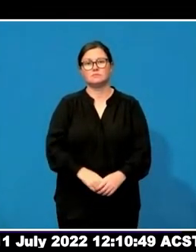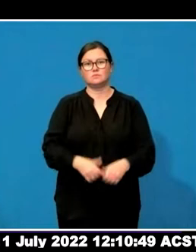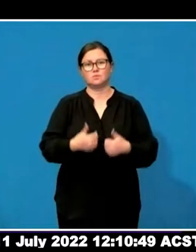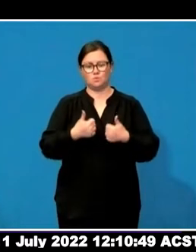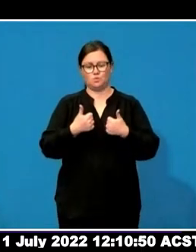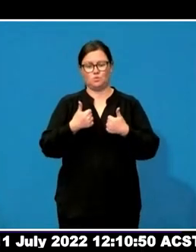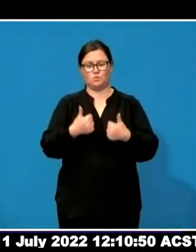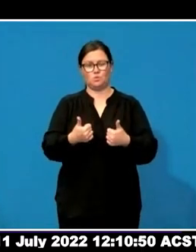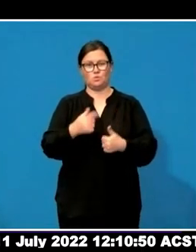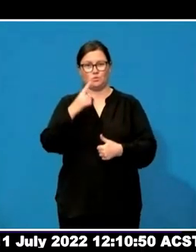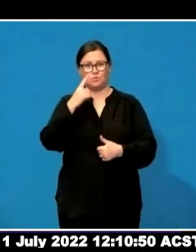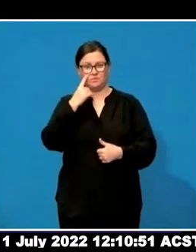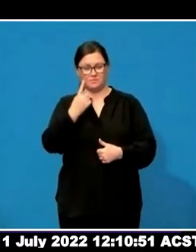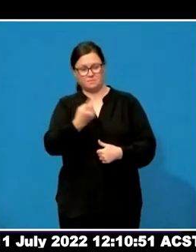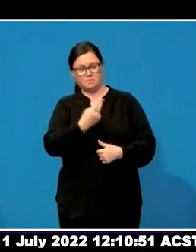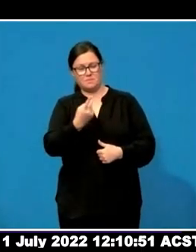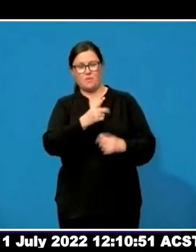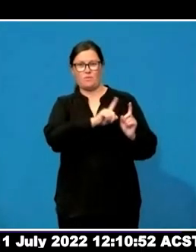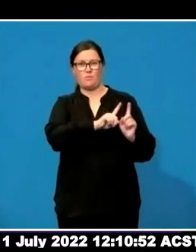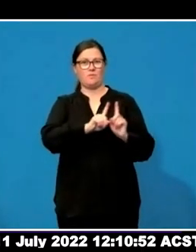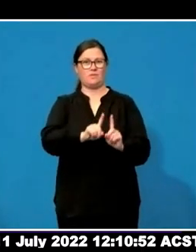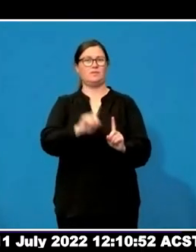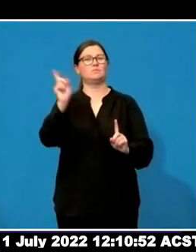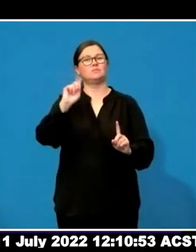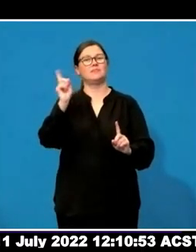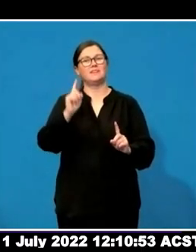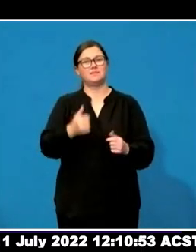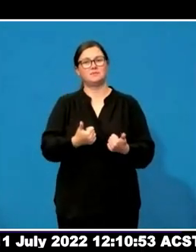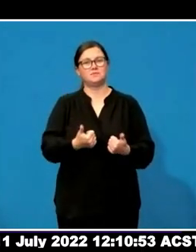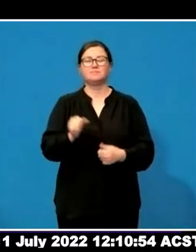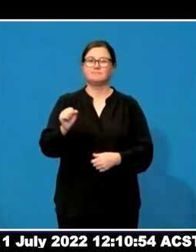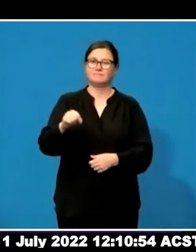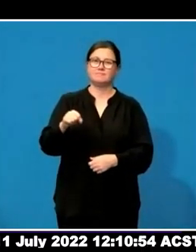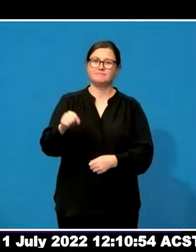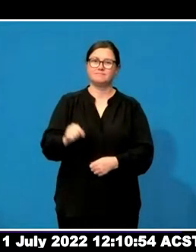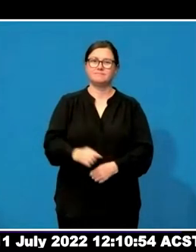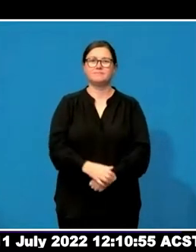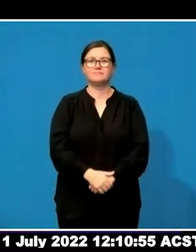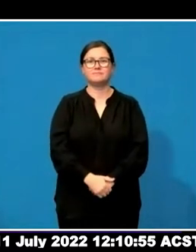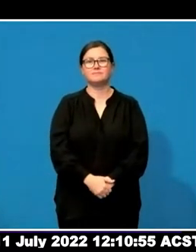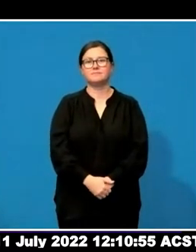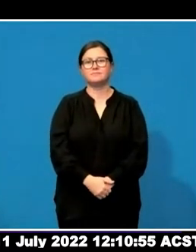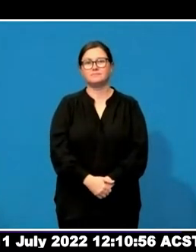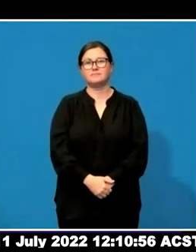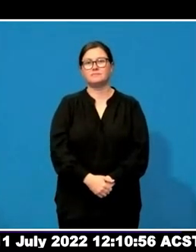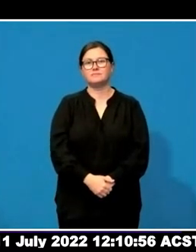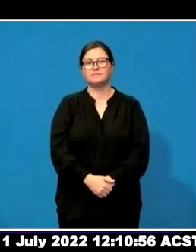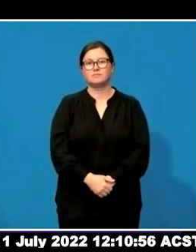Yeah. MS TARRAGO: - here today, yeah. Now, Daisy, you also live with a disability.